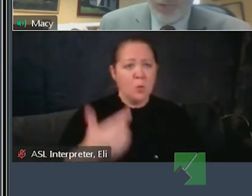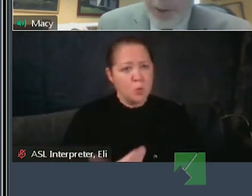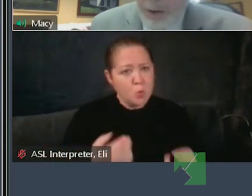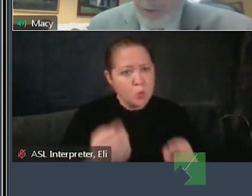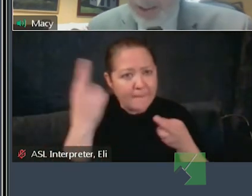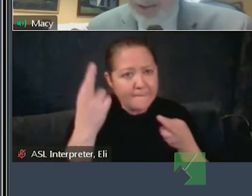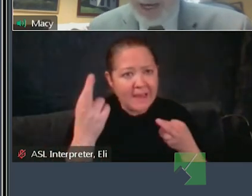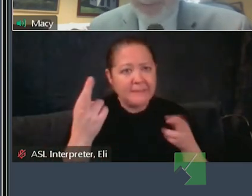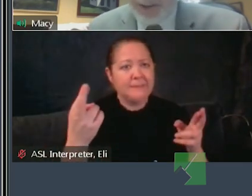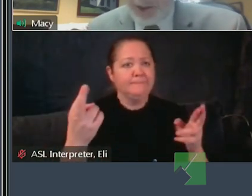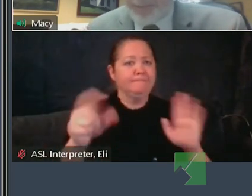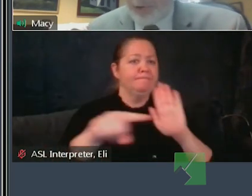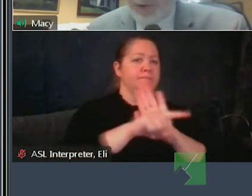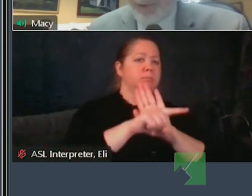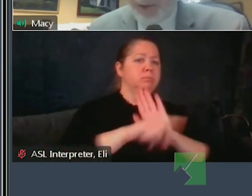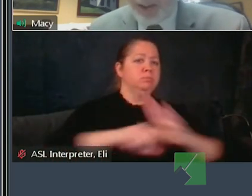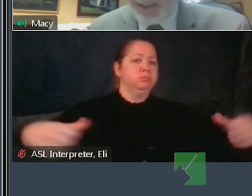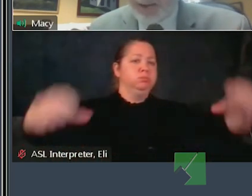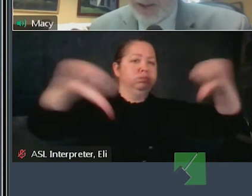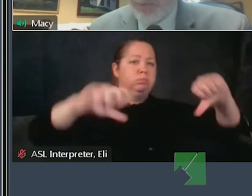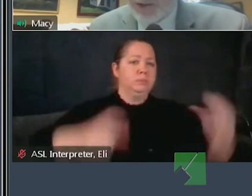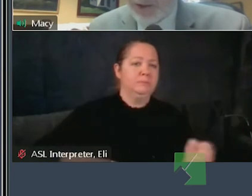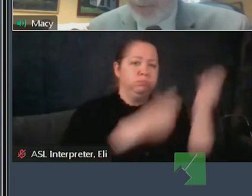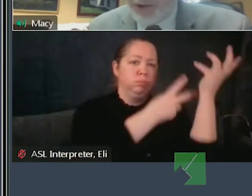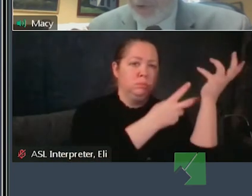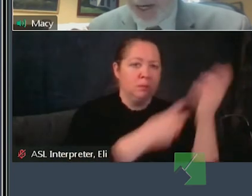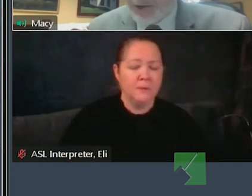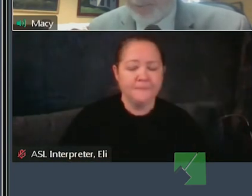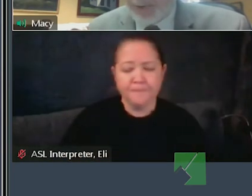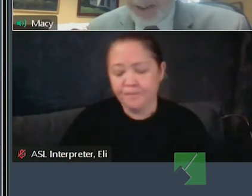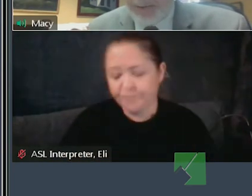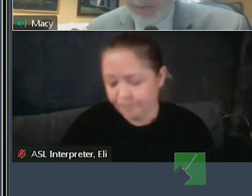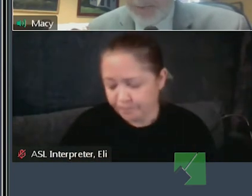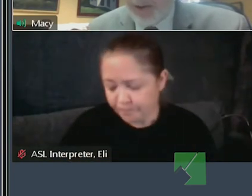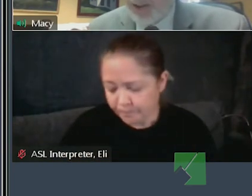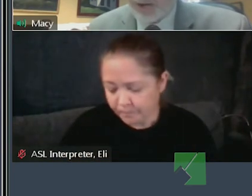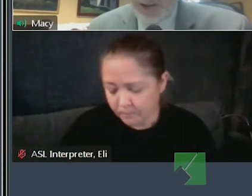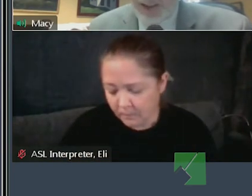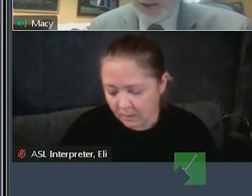First, we know that the applicant must prove compliance with the submission for master plan.